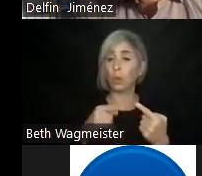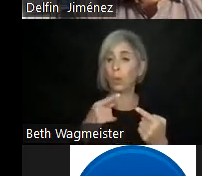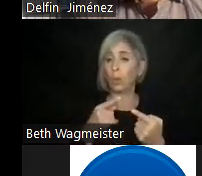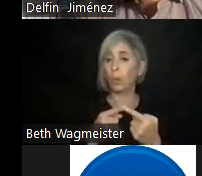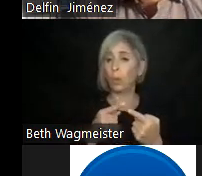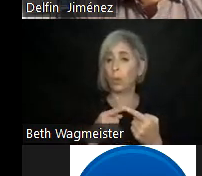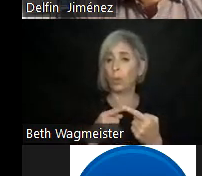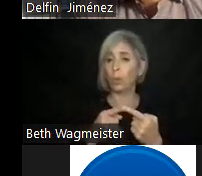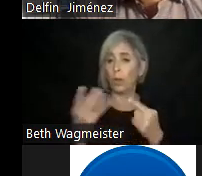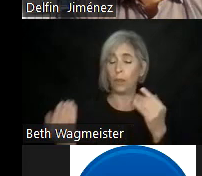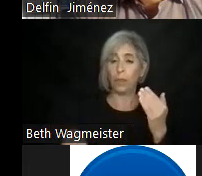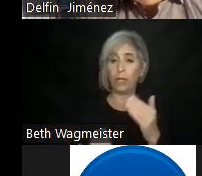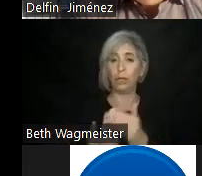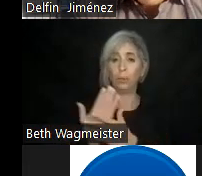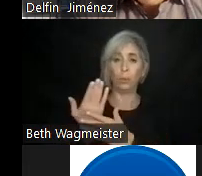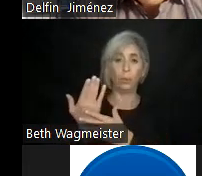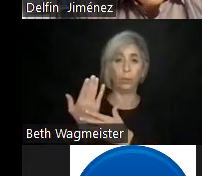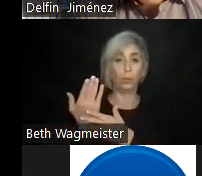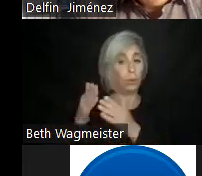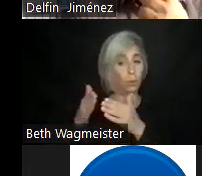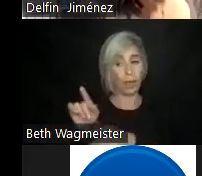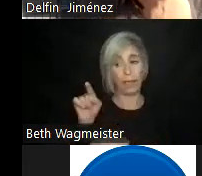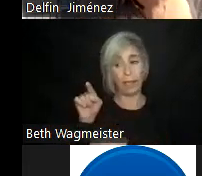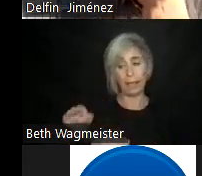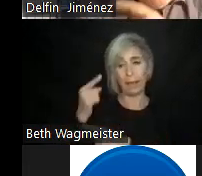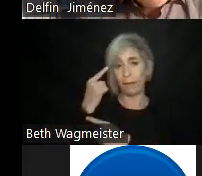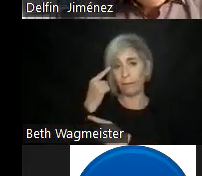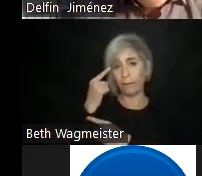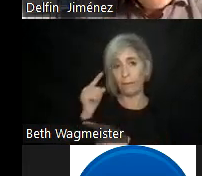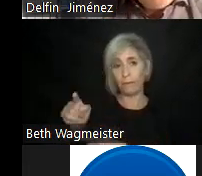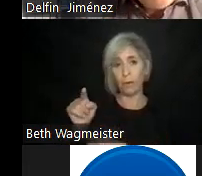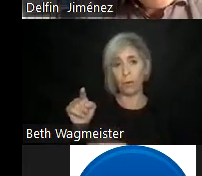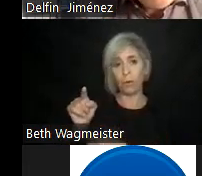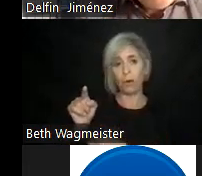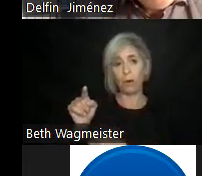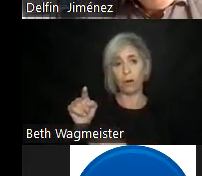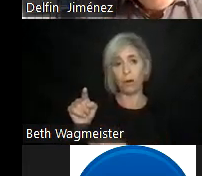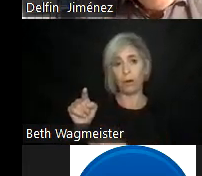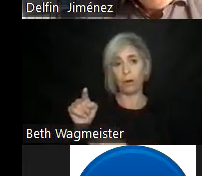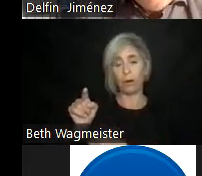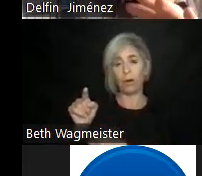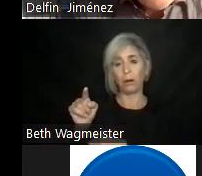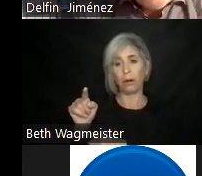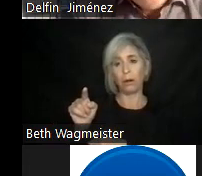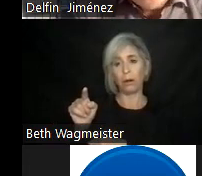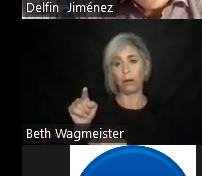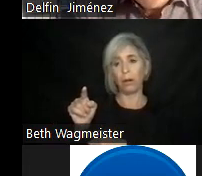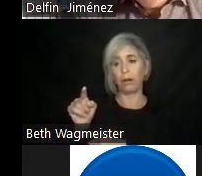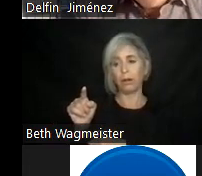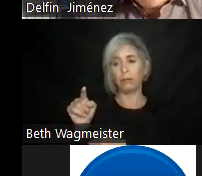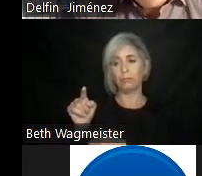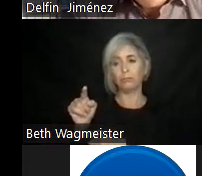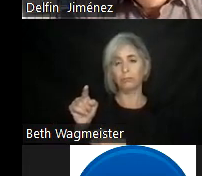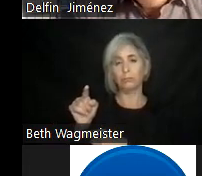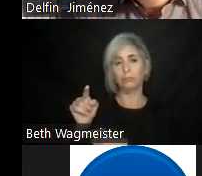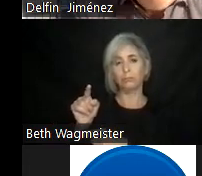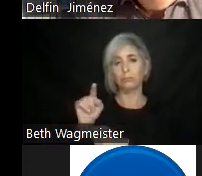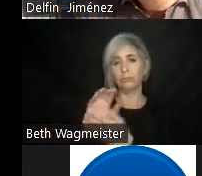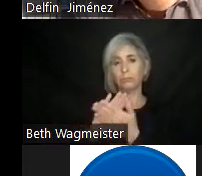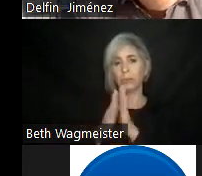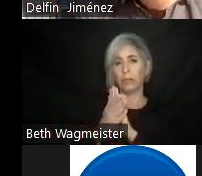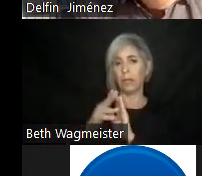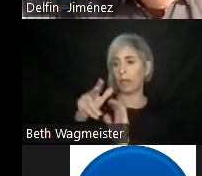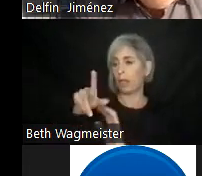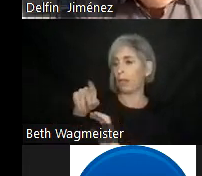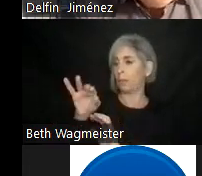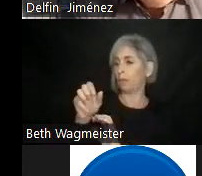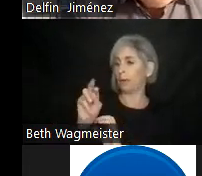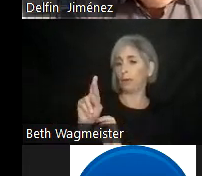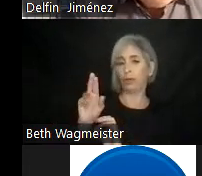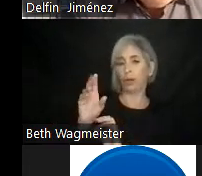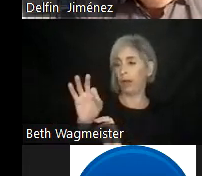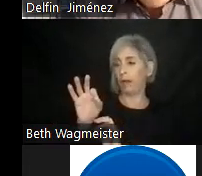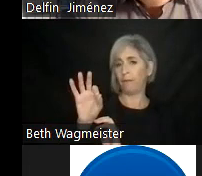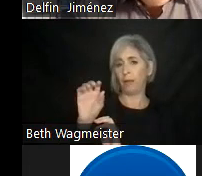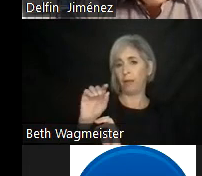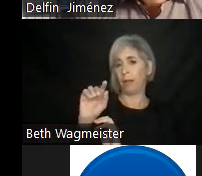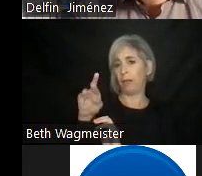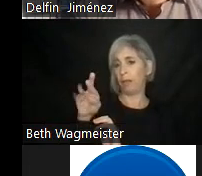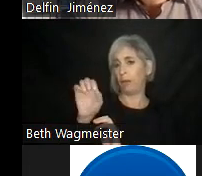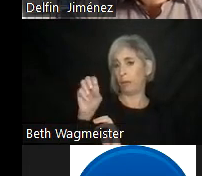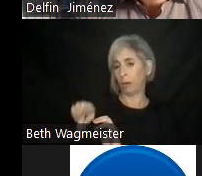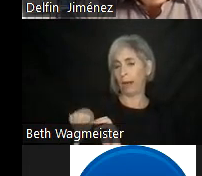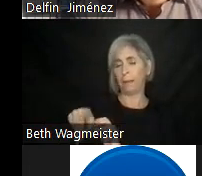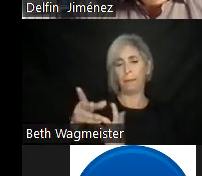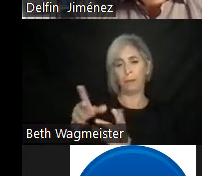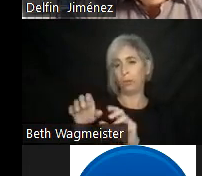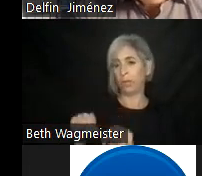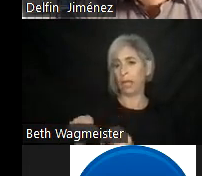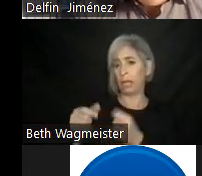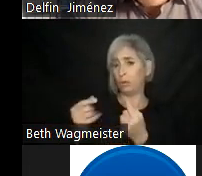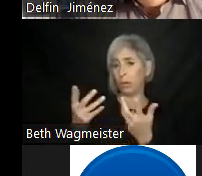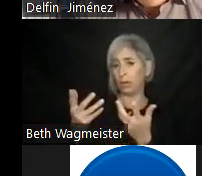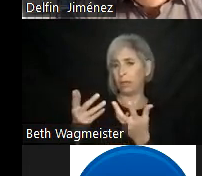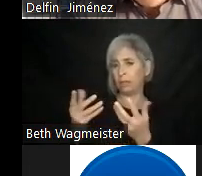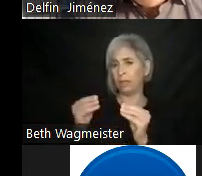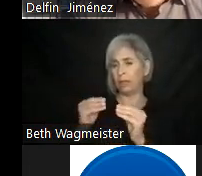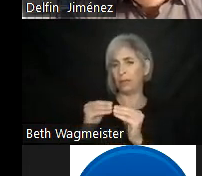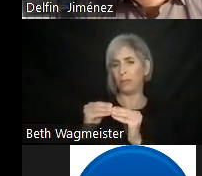new way for to get the parameters of the ramp you can well it is more accurate calculation